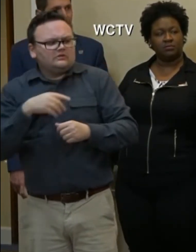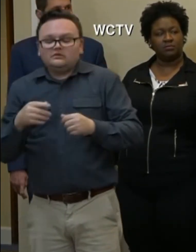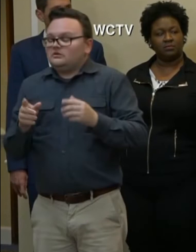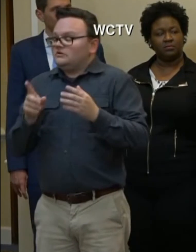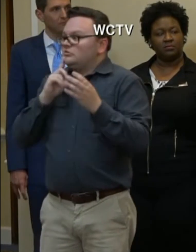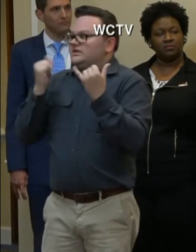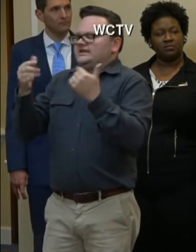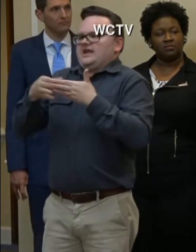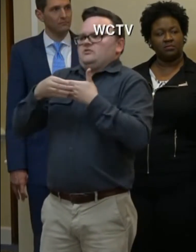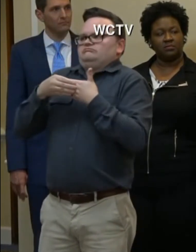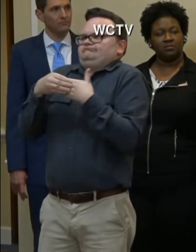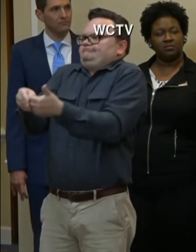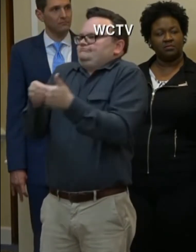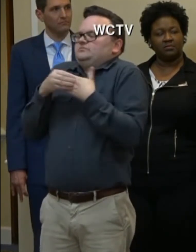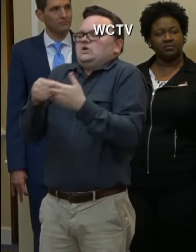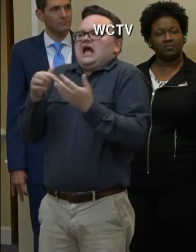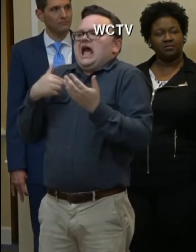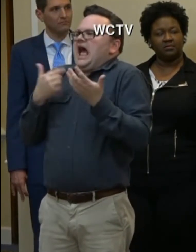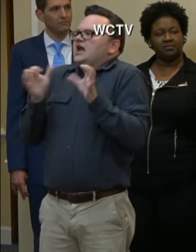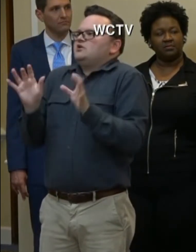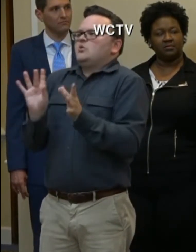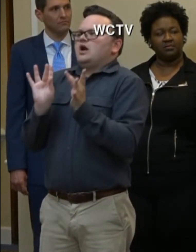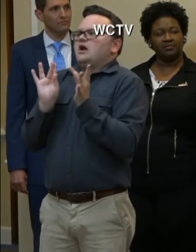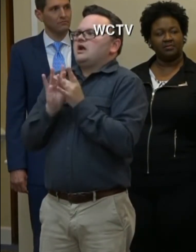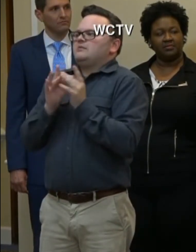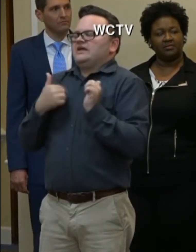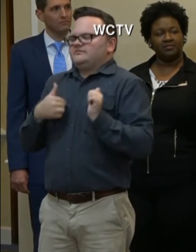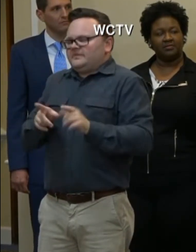fluid so I'd hate to comment on where things stand today what I know is that